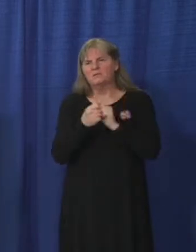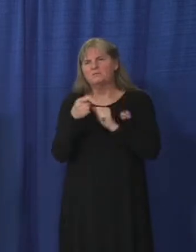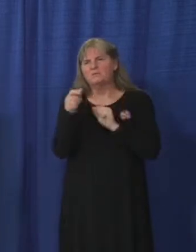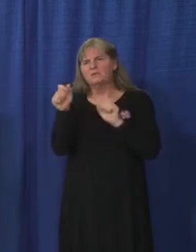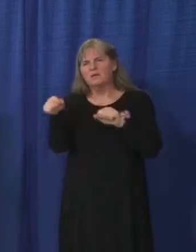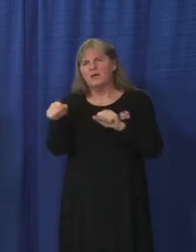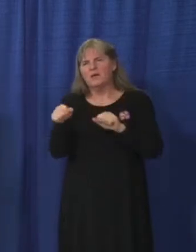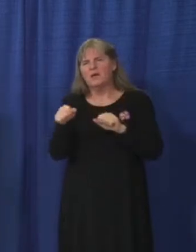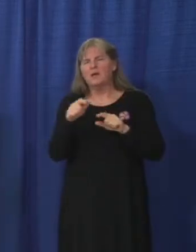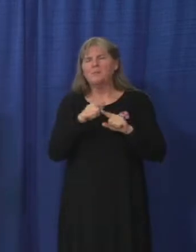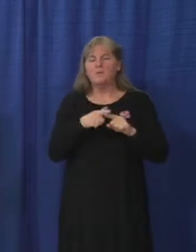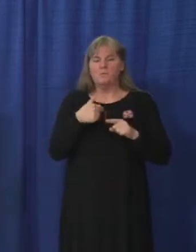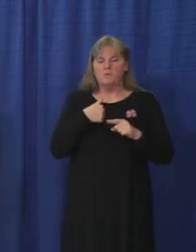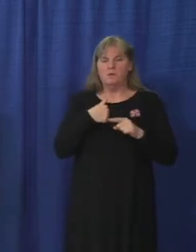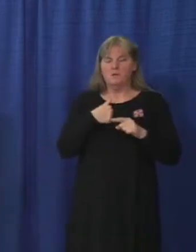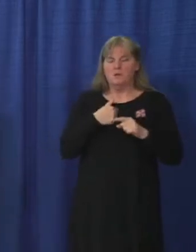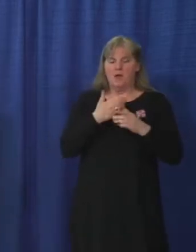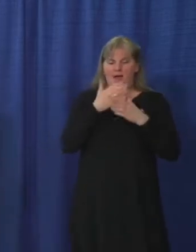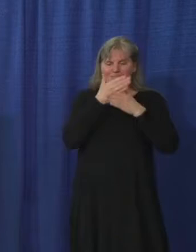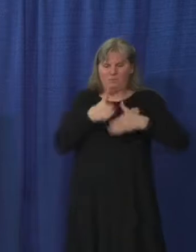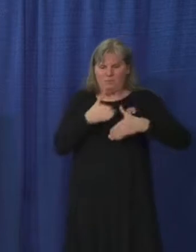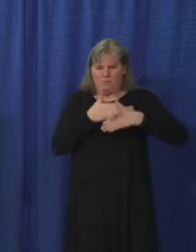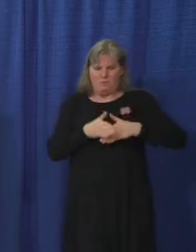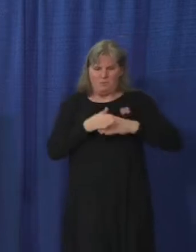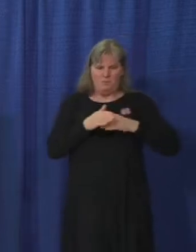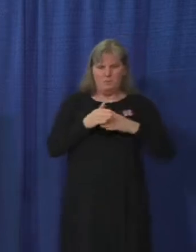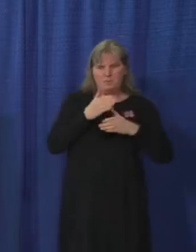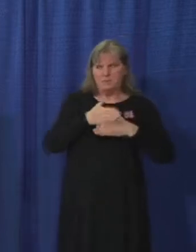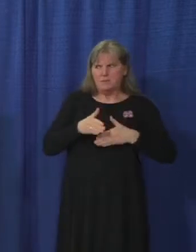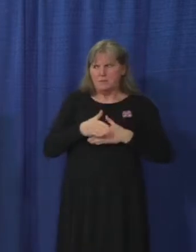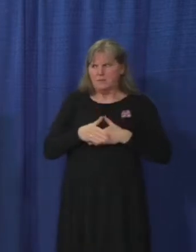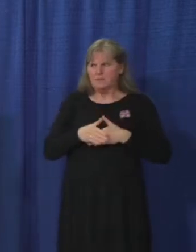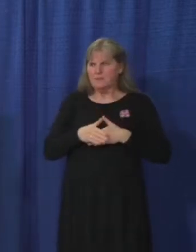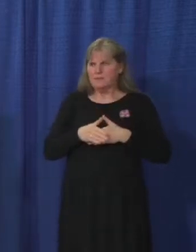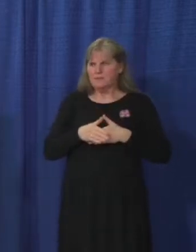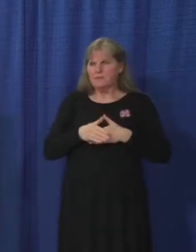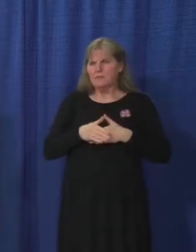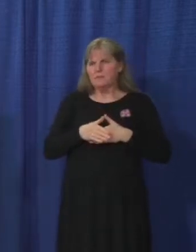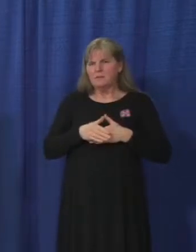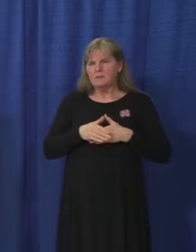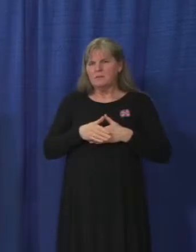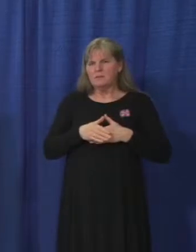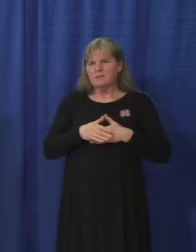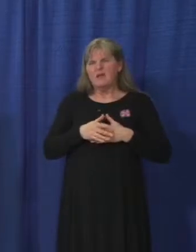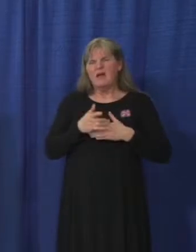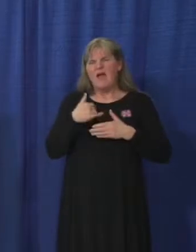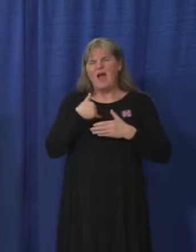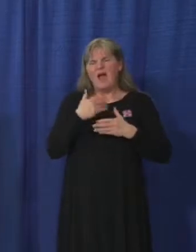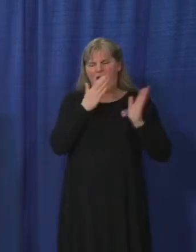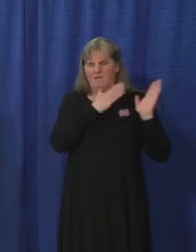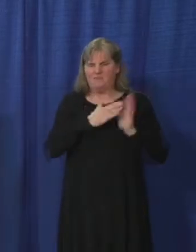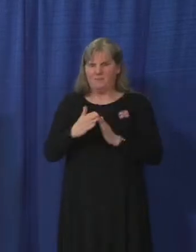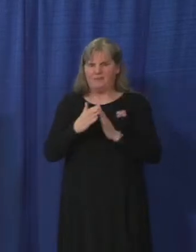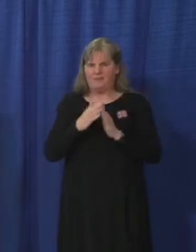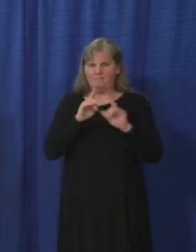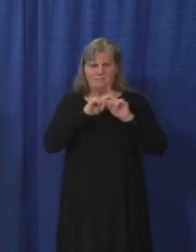broken down -- it's a pretty extensive plan that looks at all sectors.